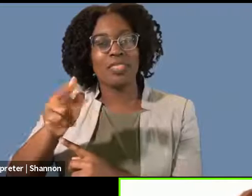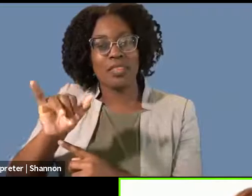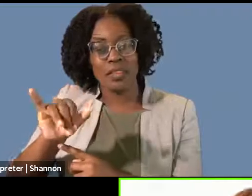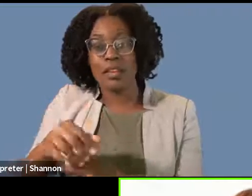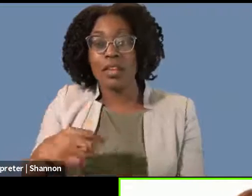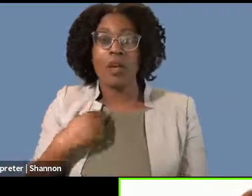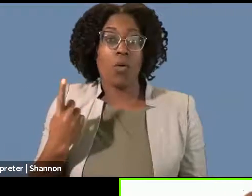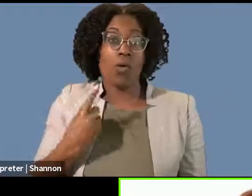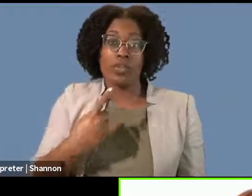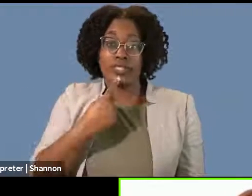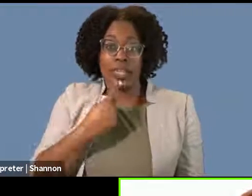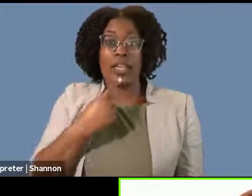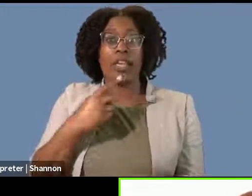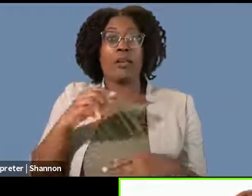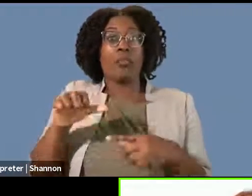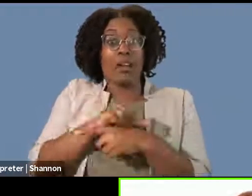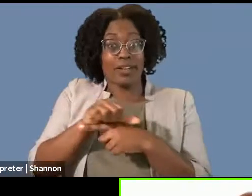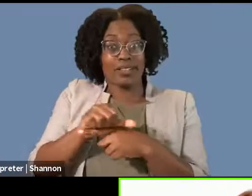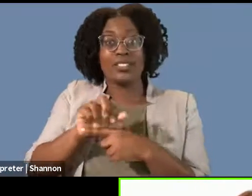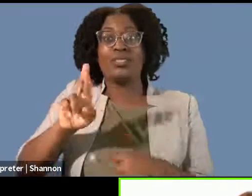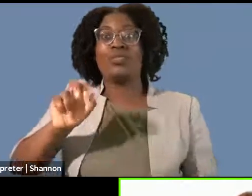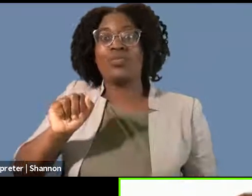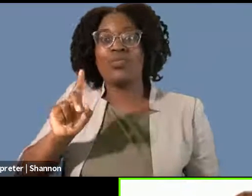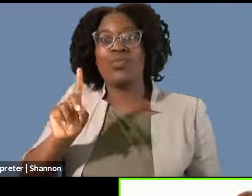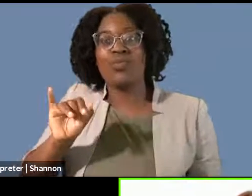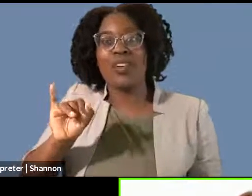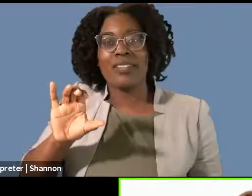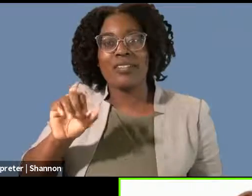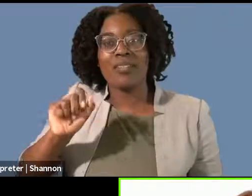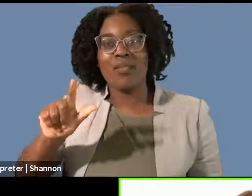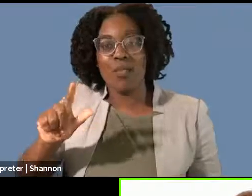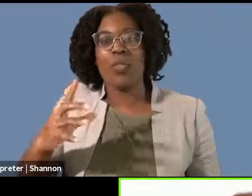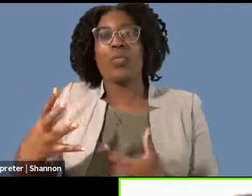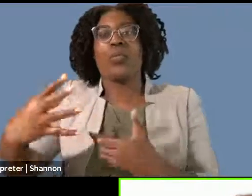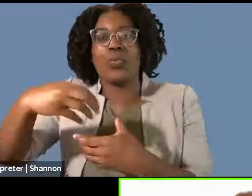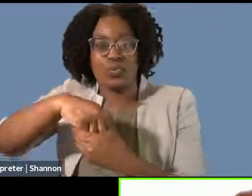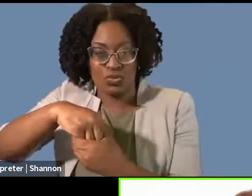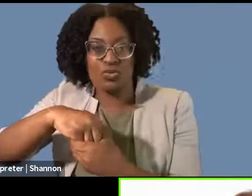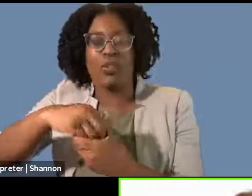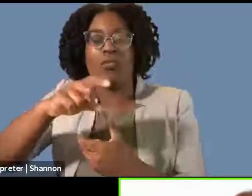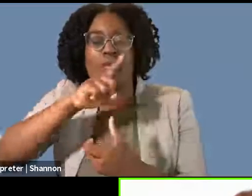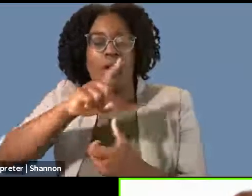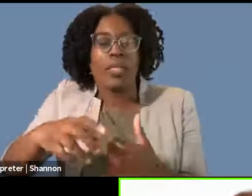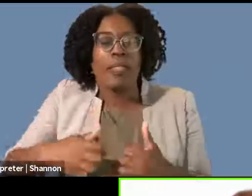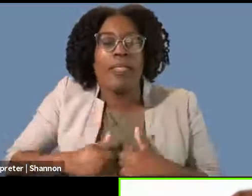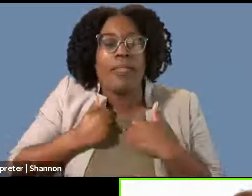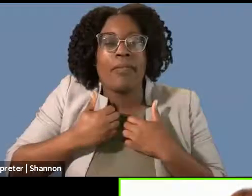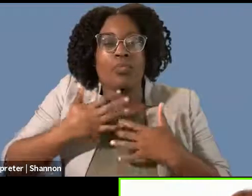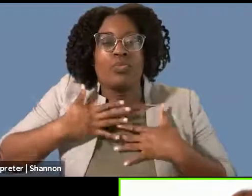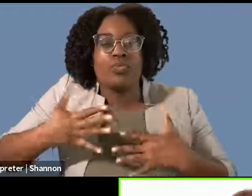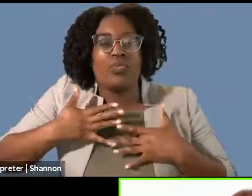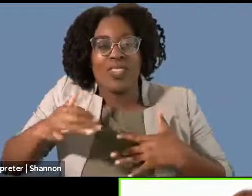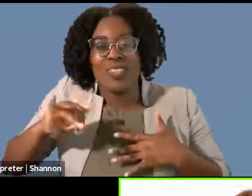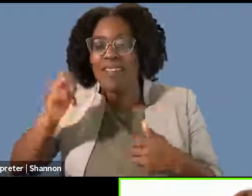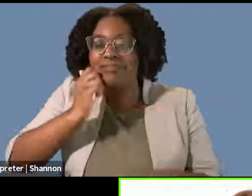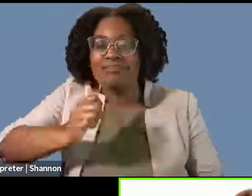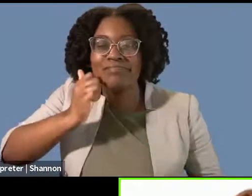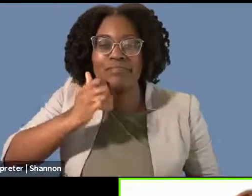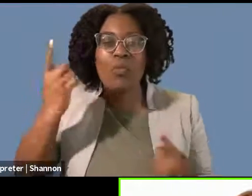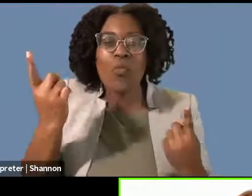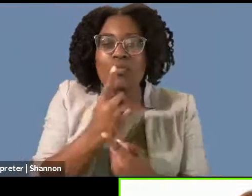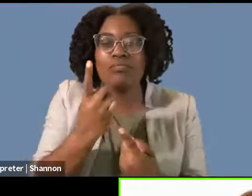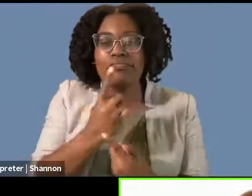the basics. Live and breathe inclusion. Really go deep into thinking about and embodying inclusion.